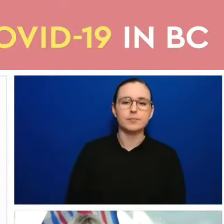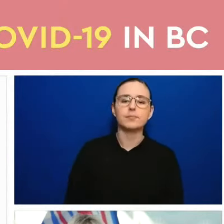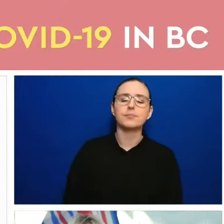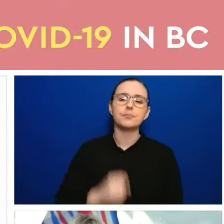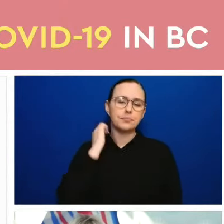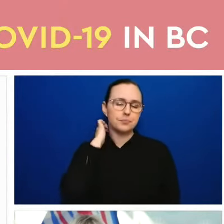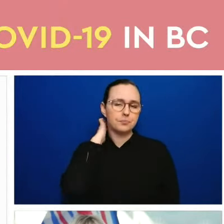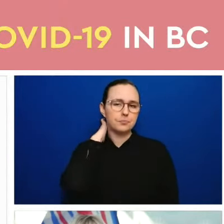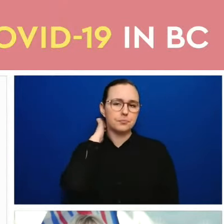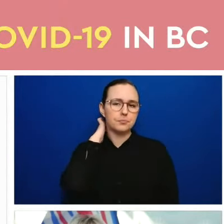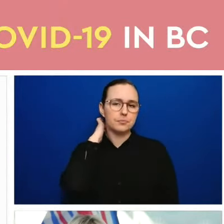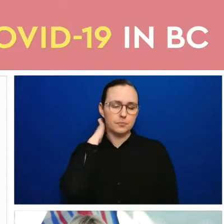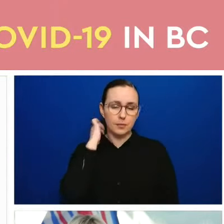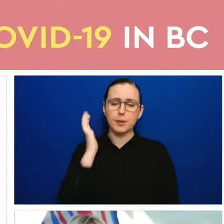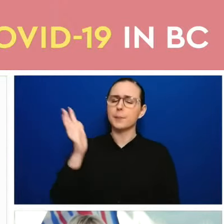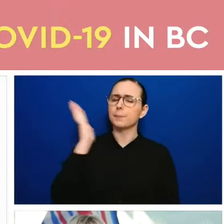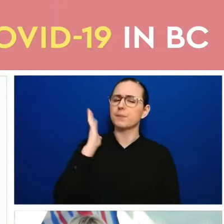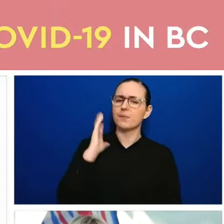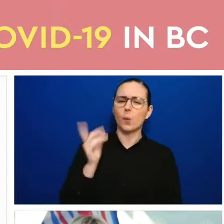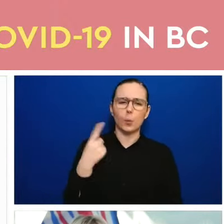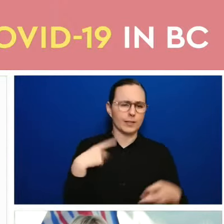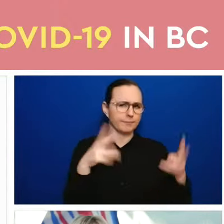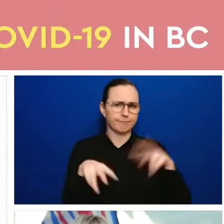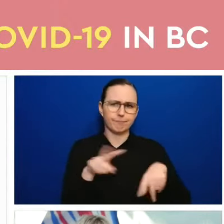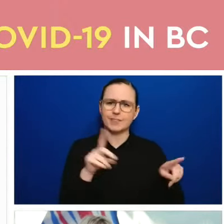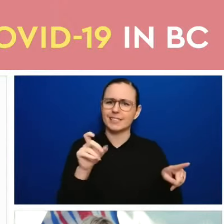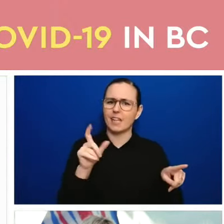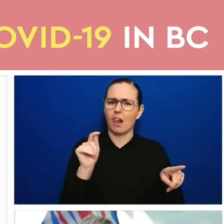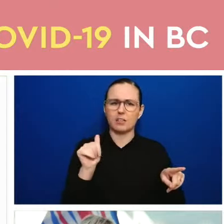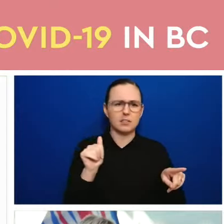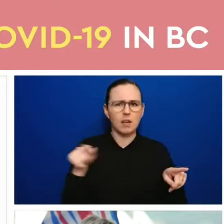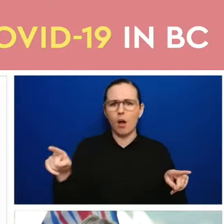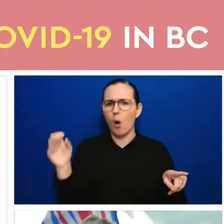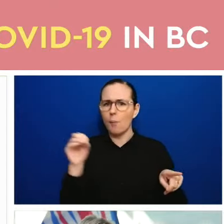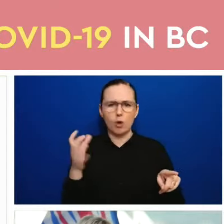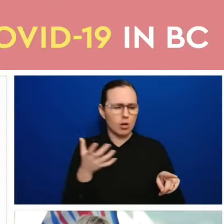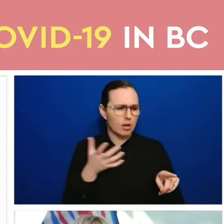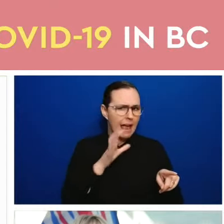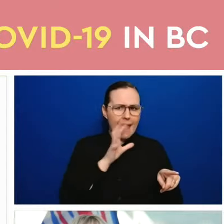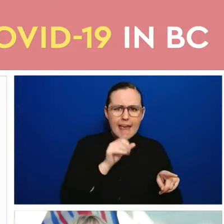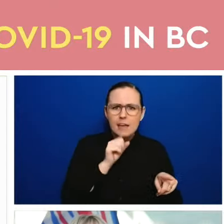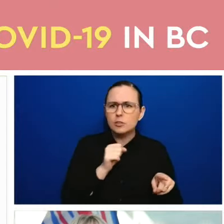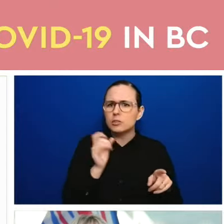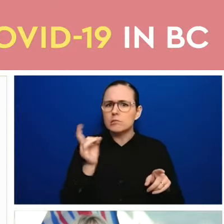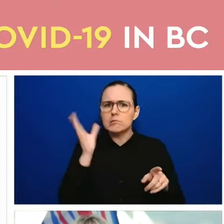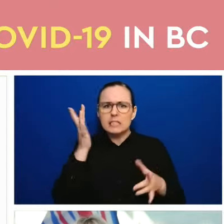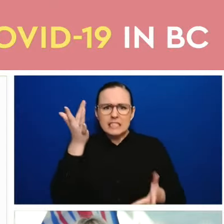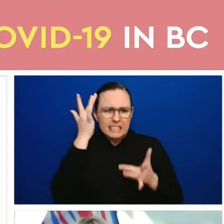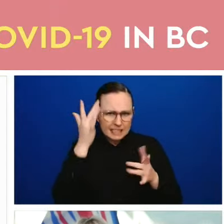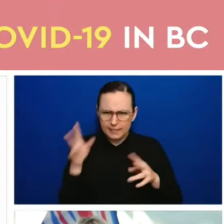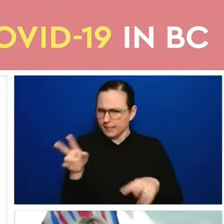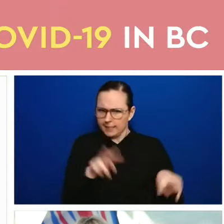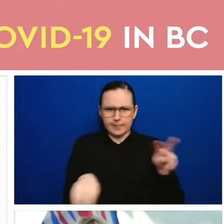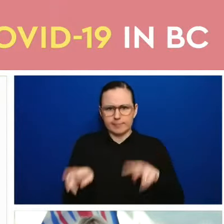Early on when we were trying to understand if Omicron causes